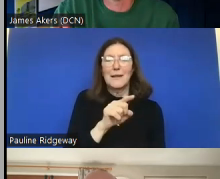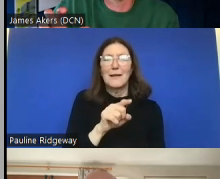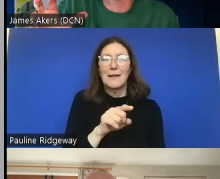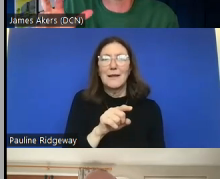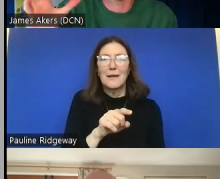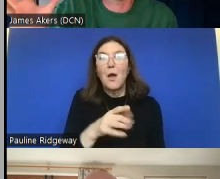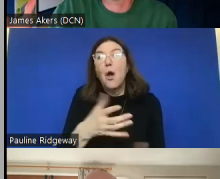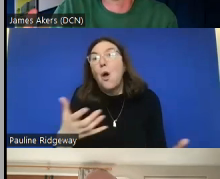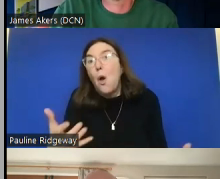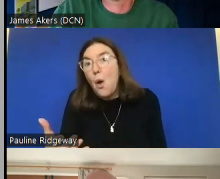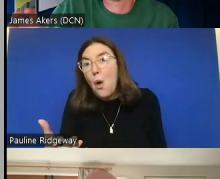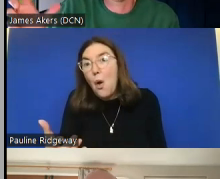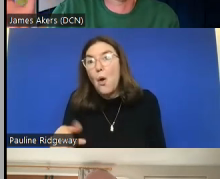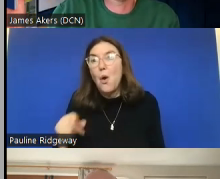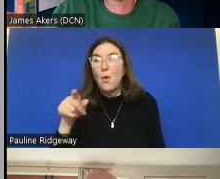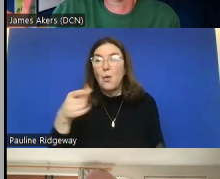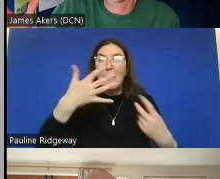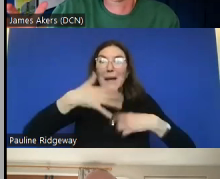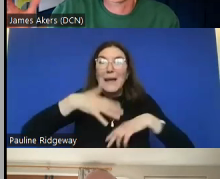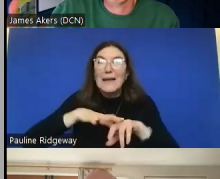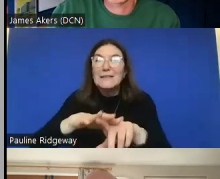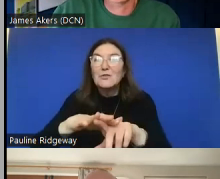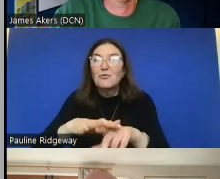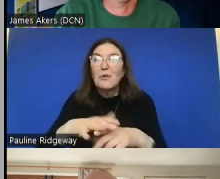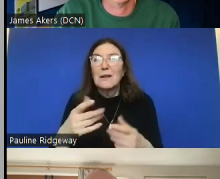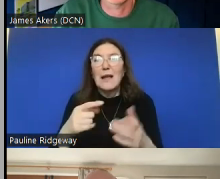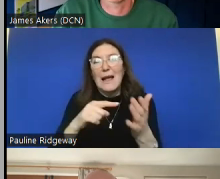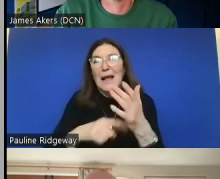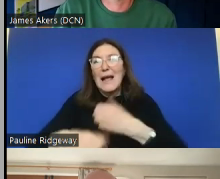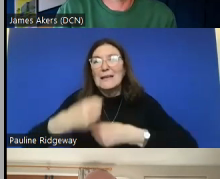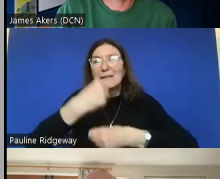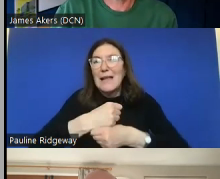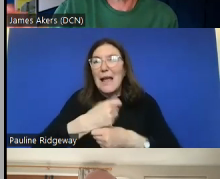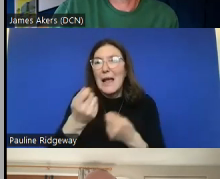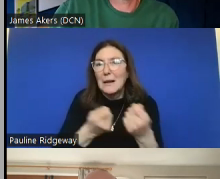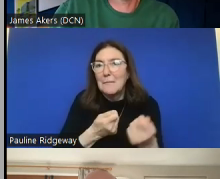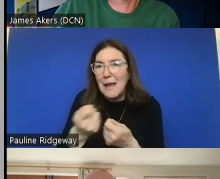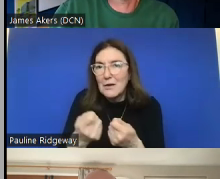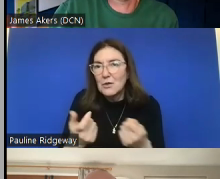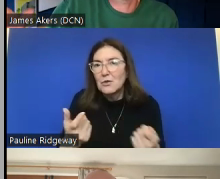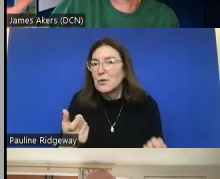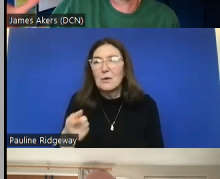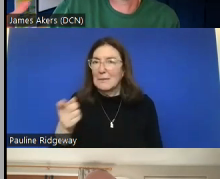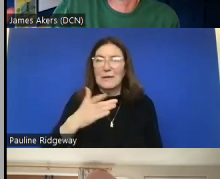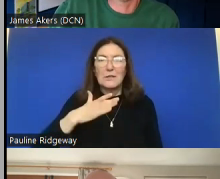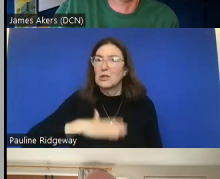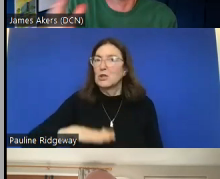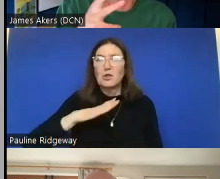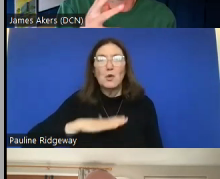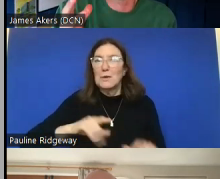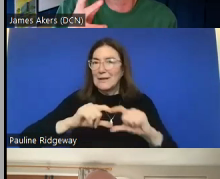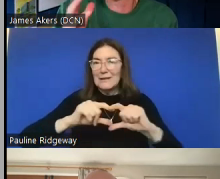or you've integrated it using things like Tag Manager or something like that. That data is going into your Analytics account,